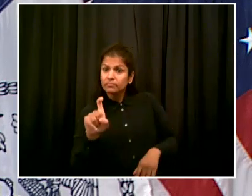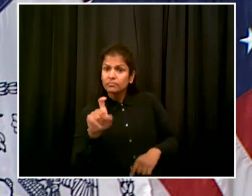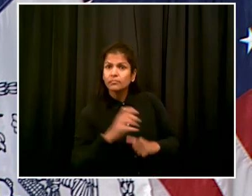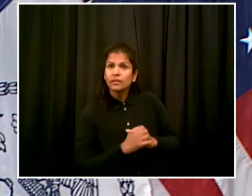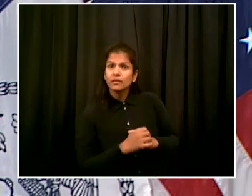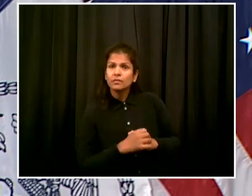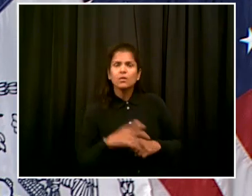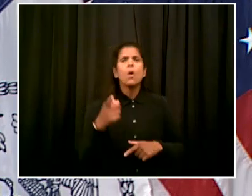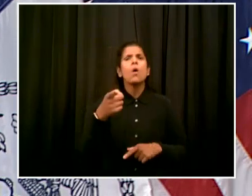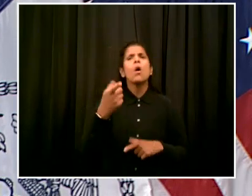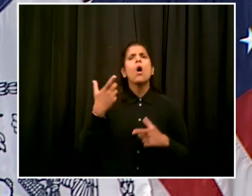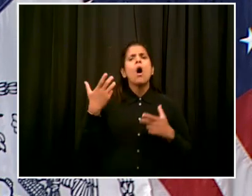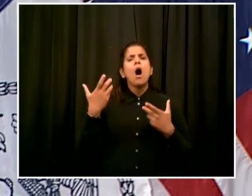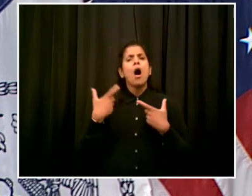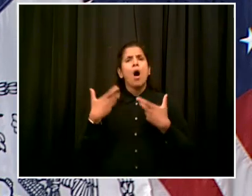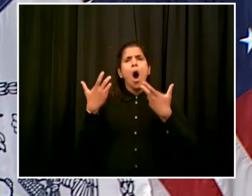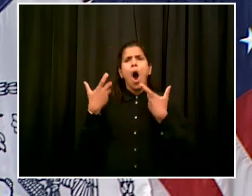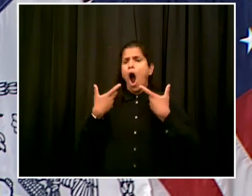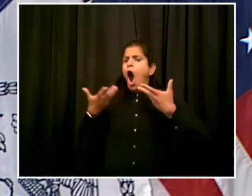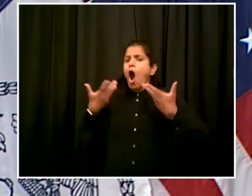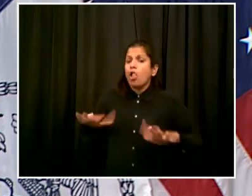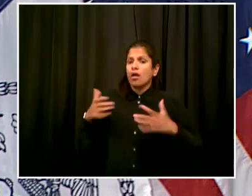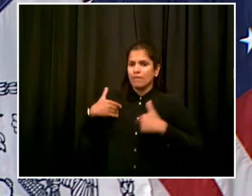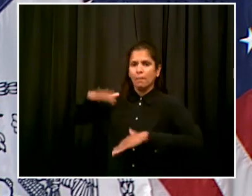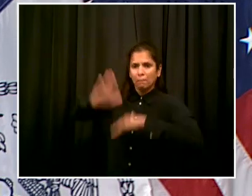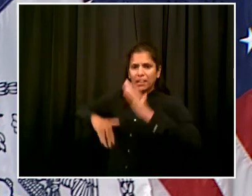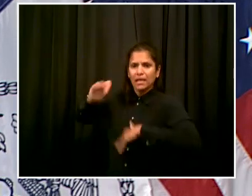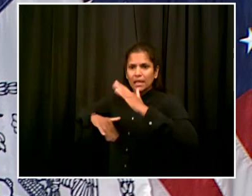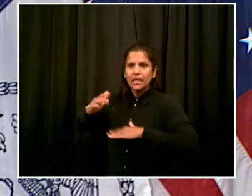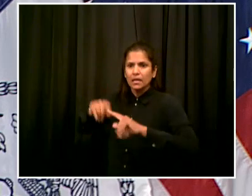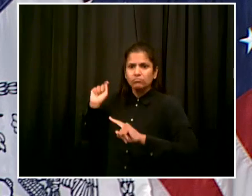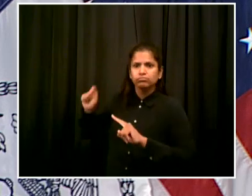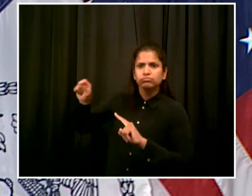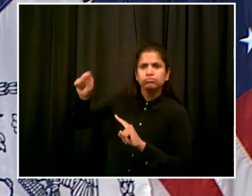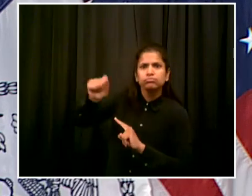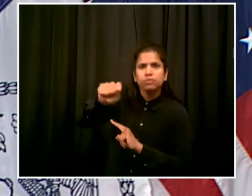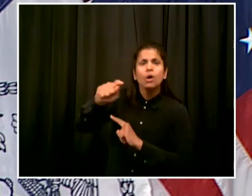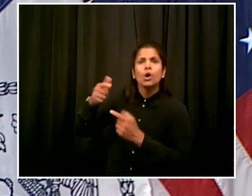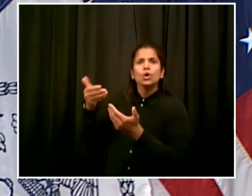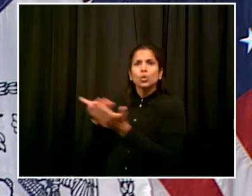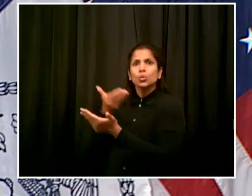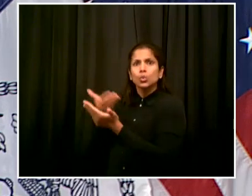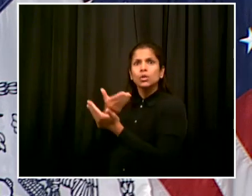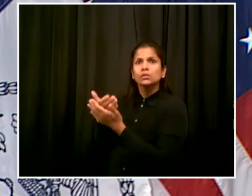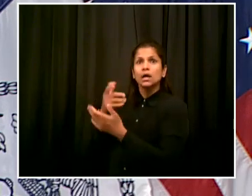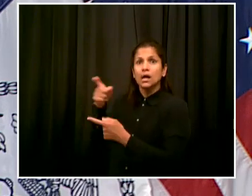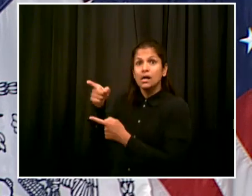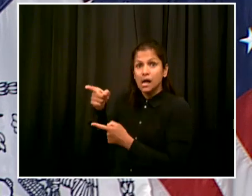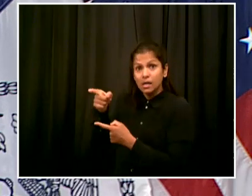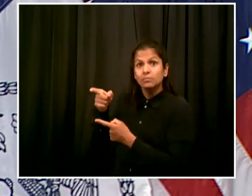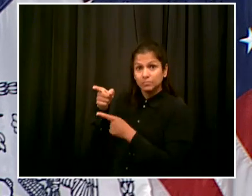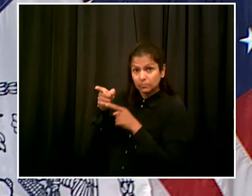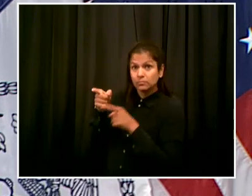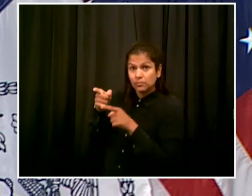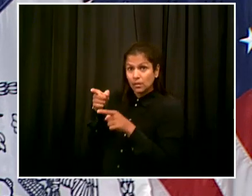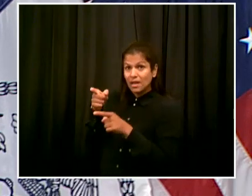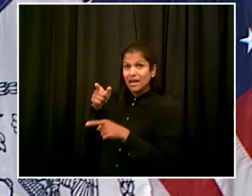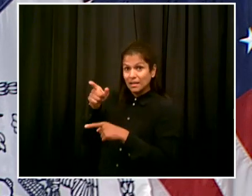WE CONTROL ALREADY AND THAT IS WHERE WE AWNT TO PURCHASE WHERE WE ARE